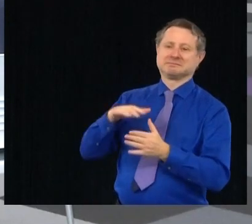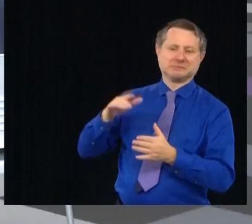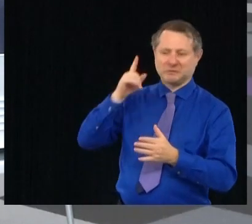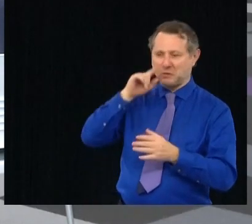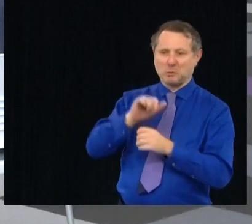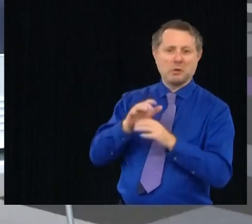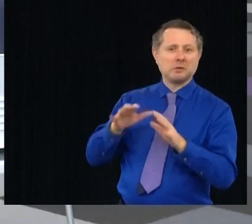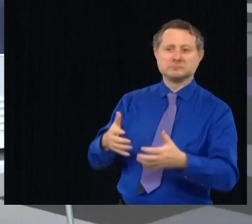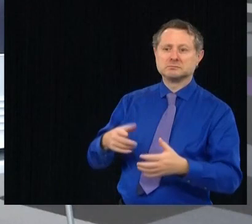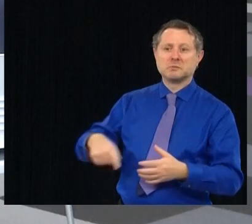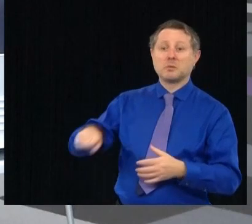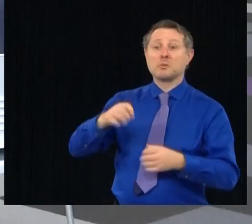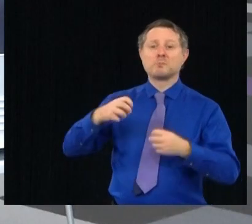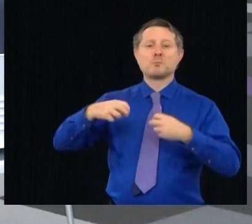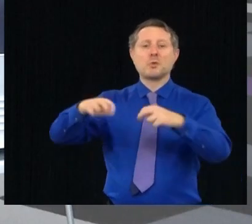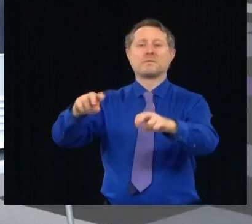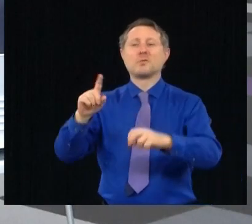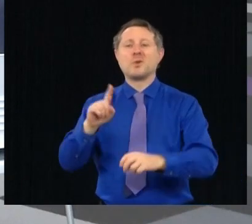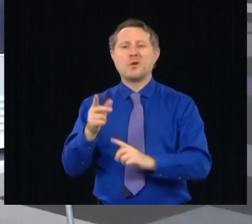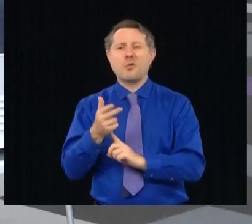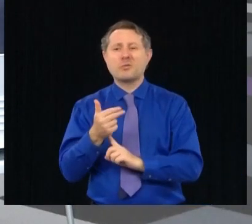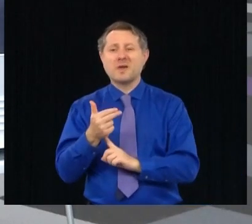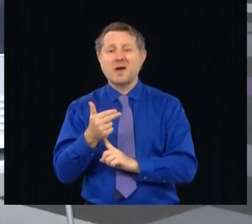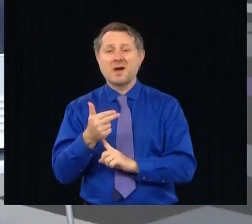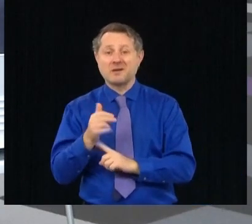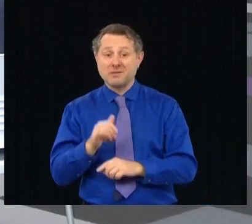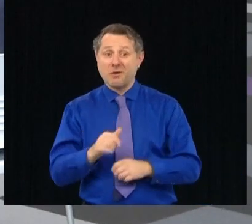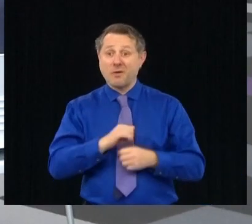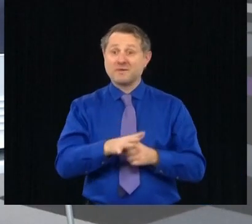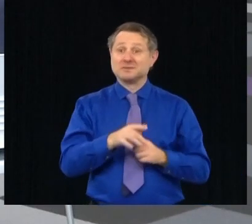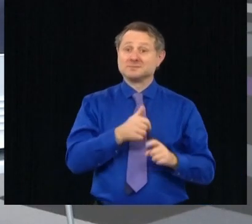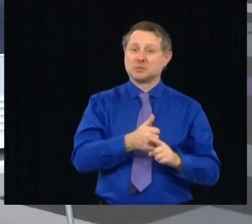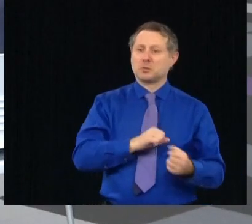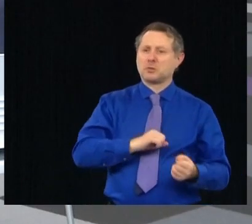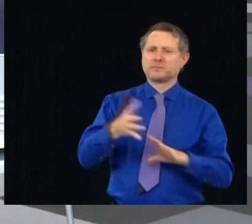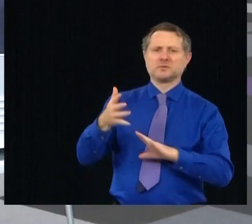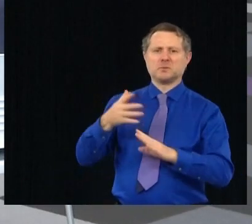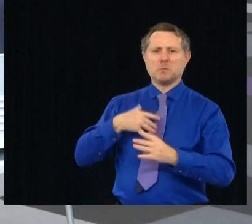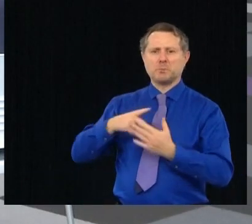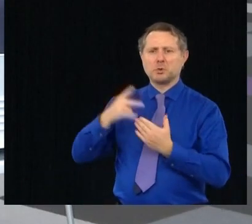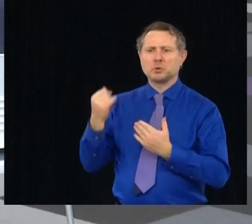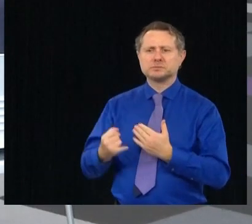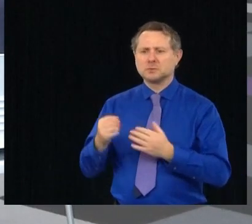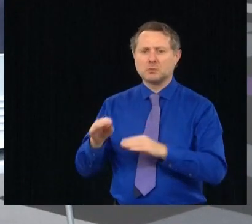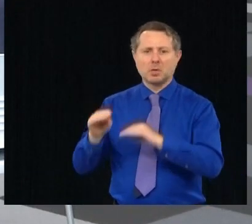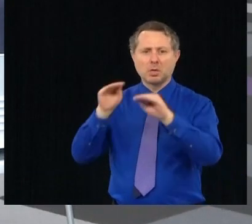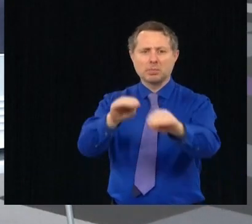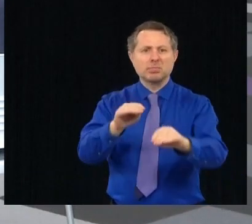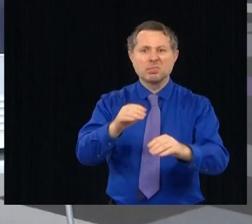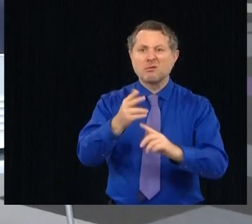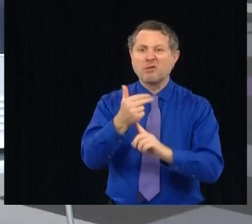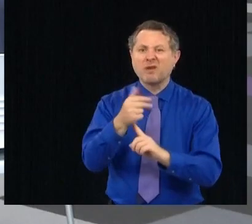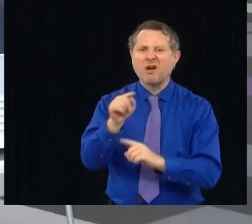CONSTRUCTION OF ITS HOUSING FOR THESE WORKERS SO THEY THEN PUT THEM IN HOTELS. SO THE CORONAVIRUS DISPLACED